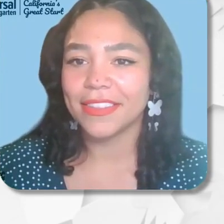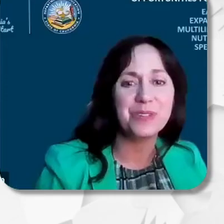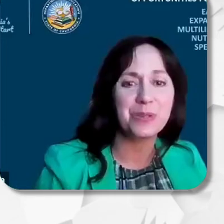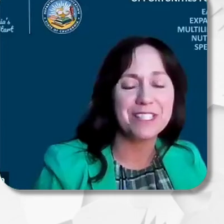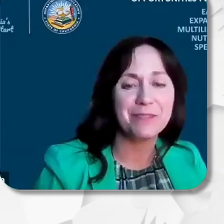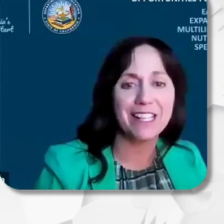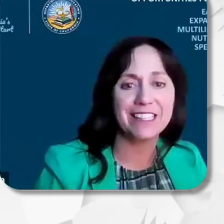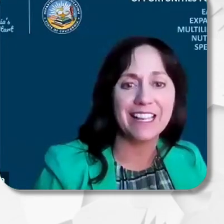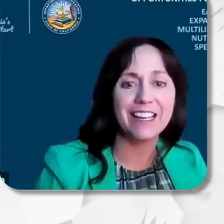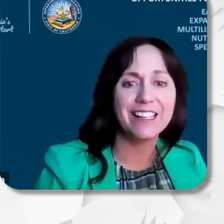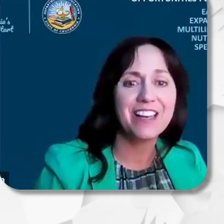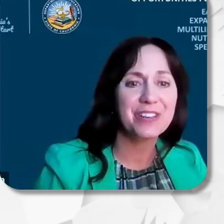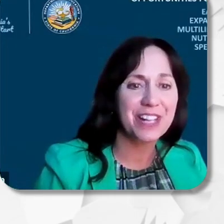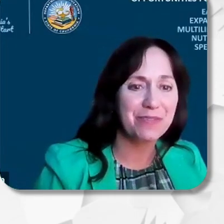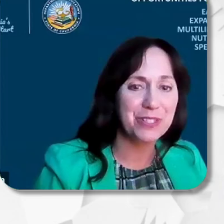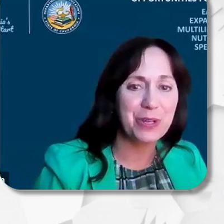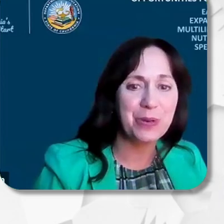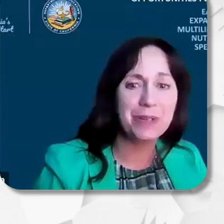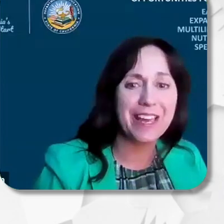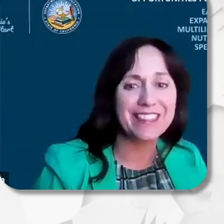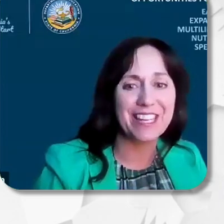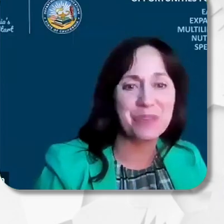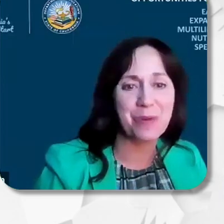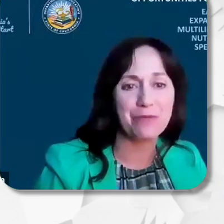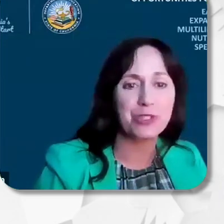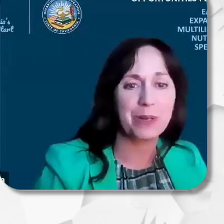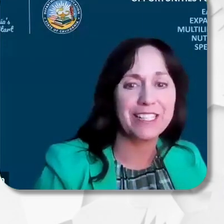Sarah Neville-Morgan: Thank you so much Valentina. Good afternoon and thank you all for joining